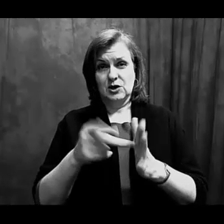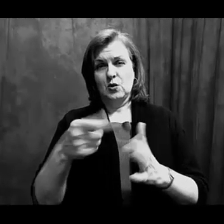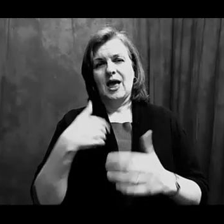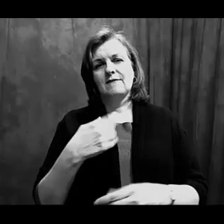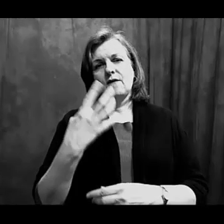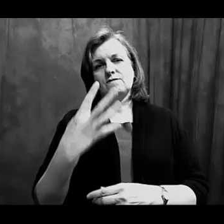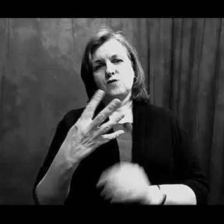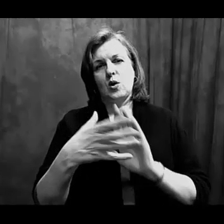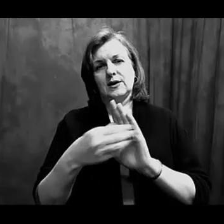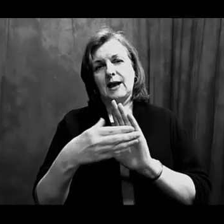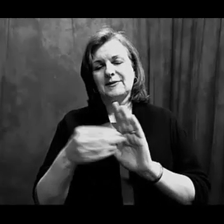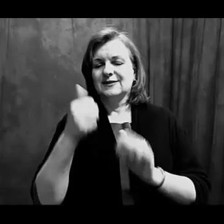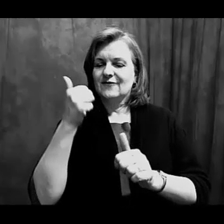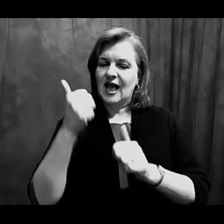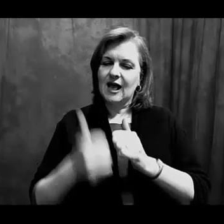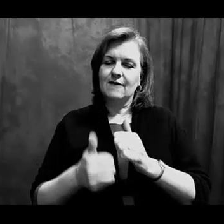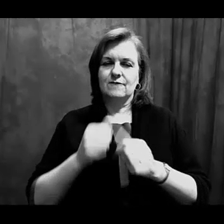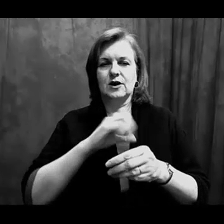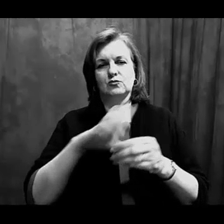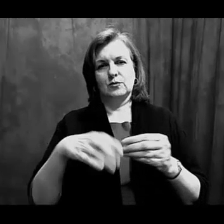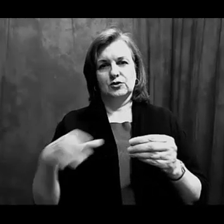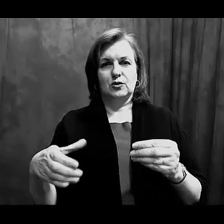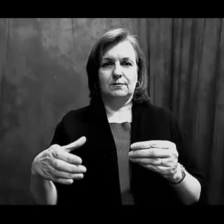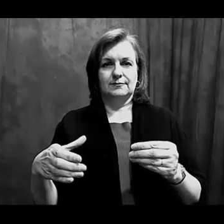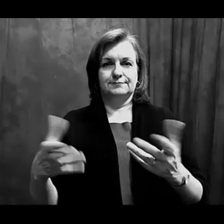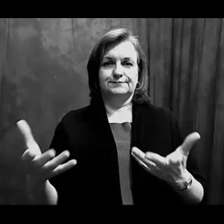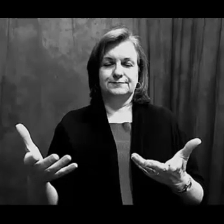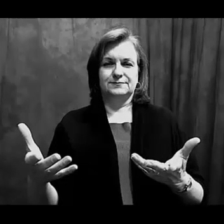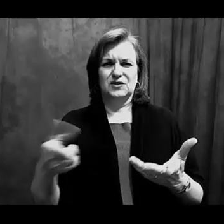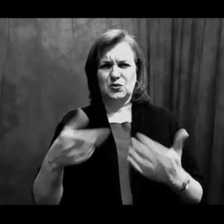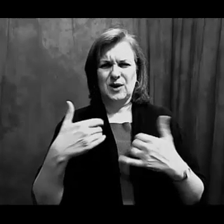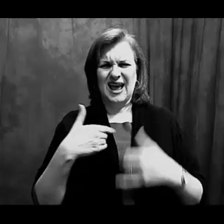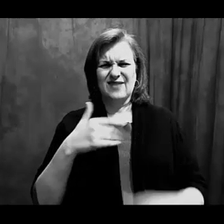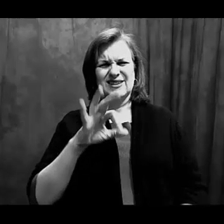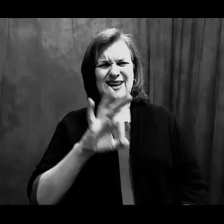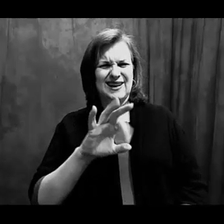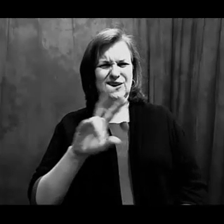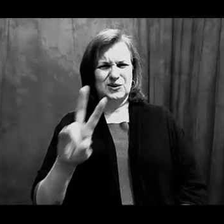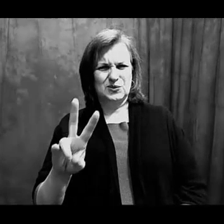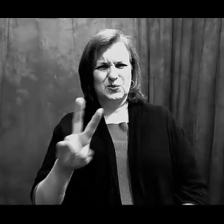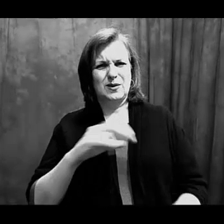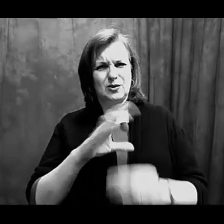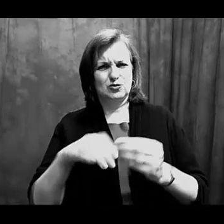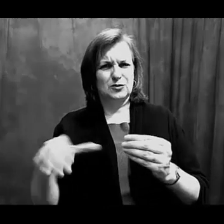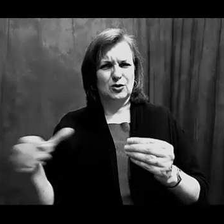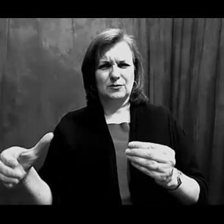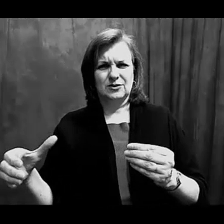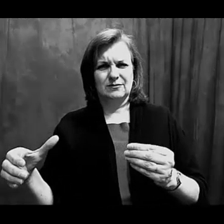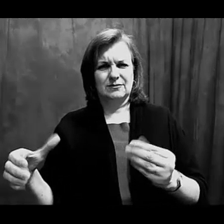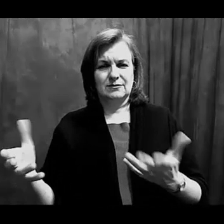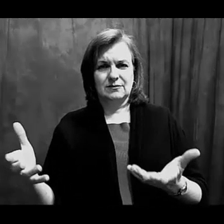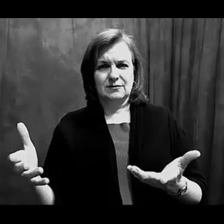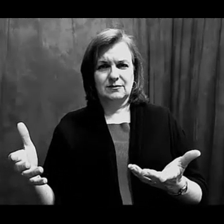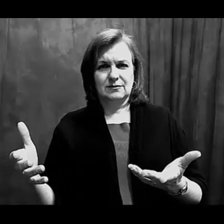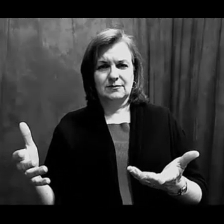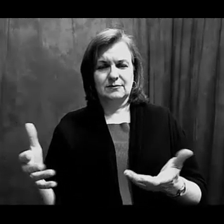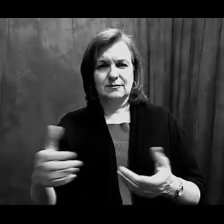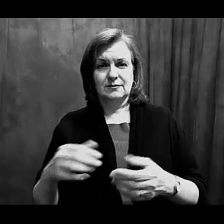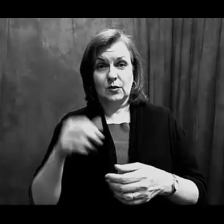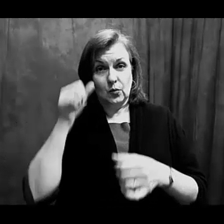that means that you have 4 copies of every single chromosome you would have 92 chromosomes!!